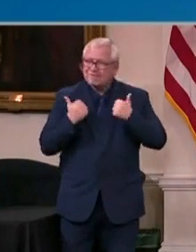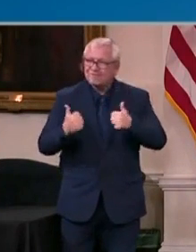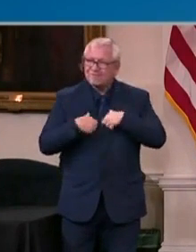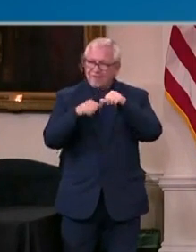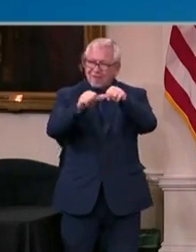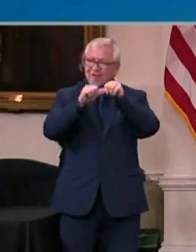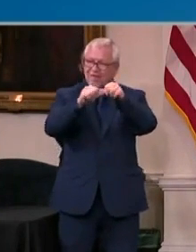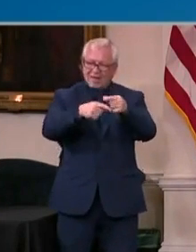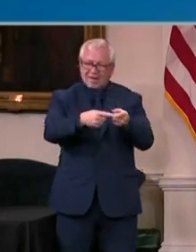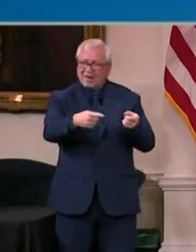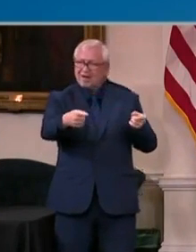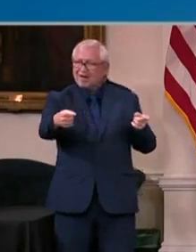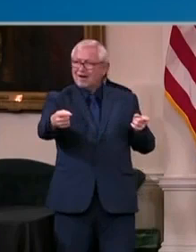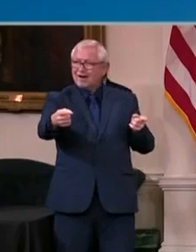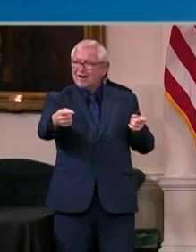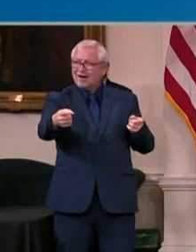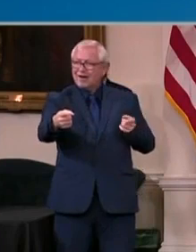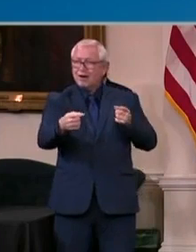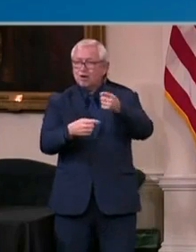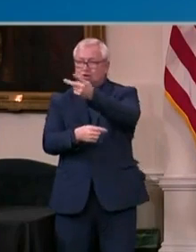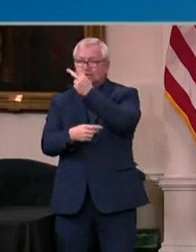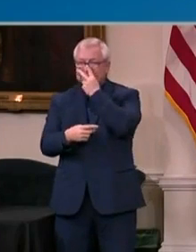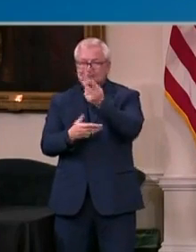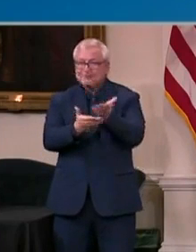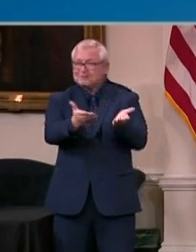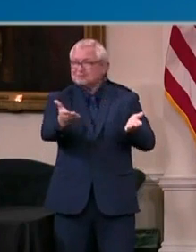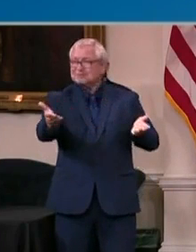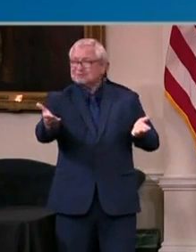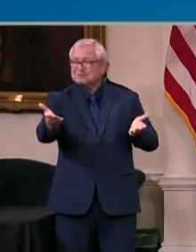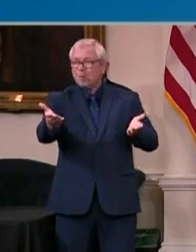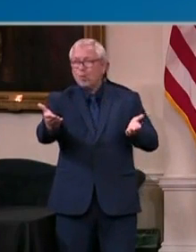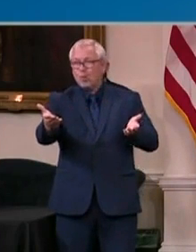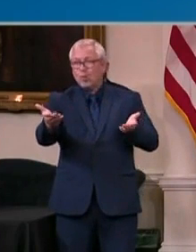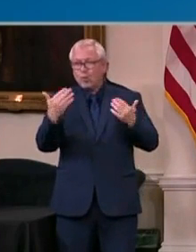THEY DO IT FOR THEIR PATIENTS AND TO SAVE LIVES.